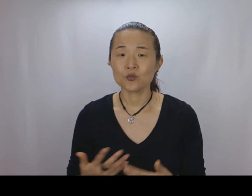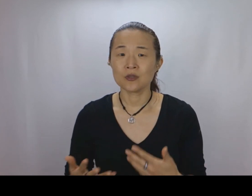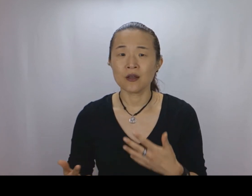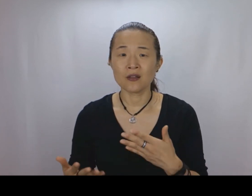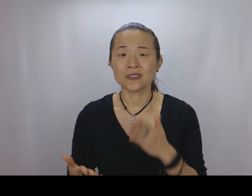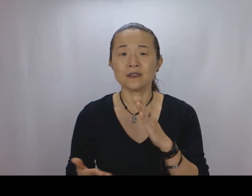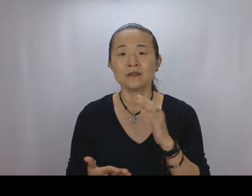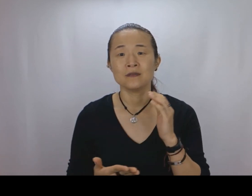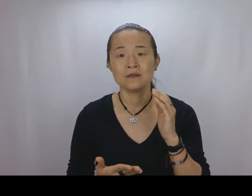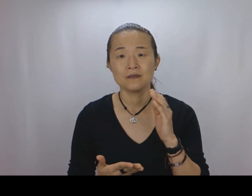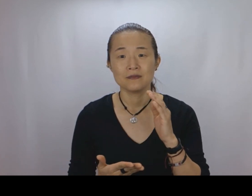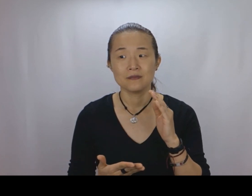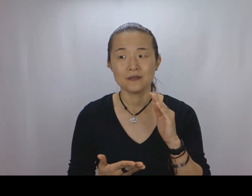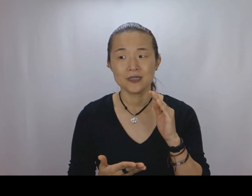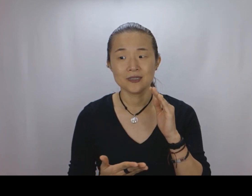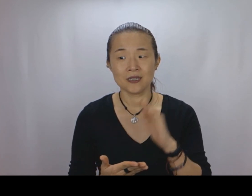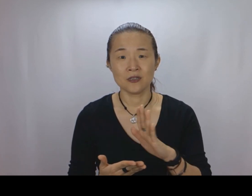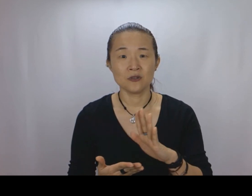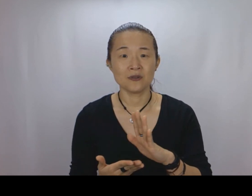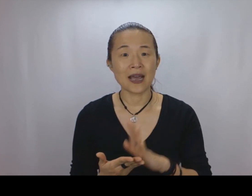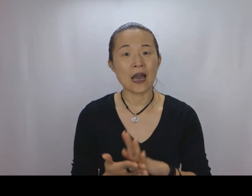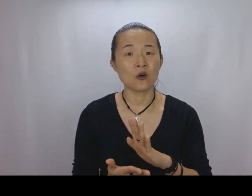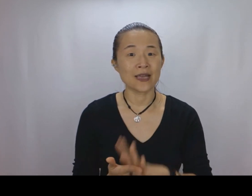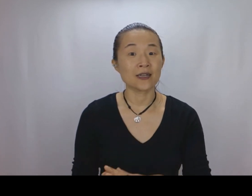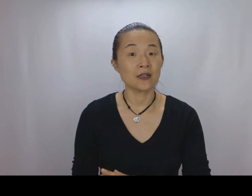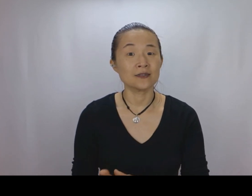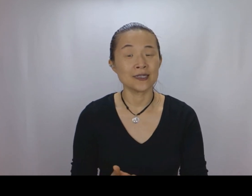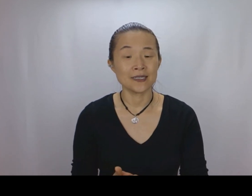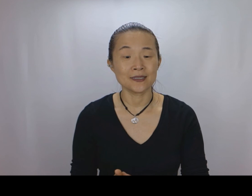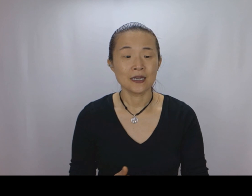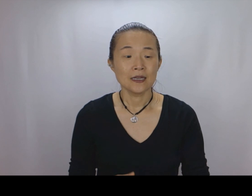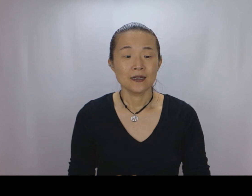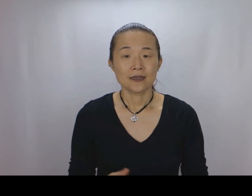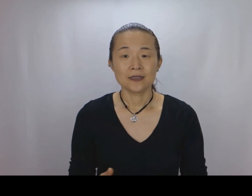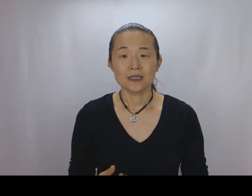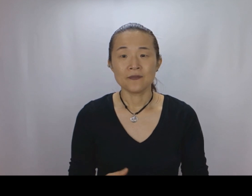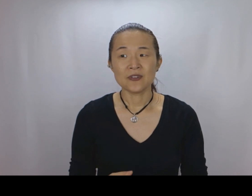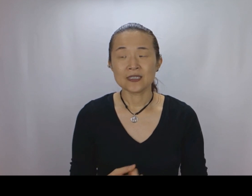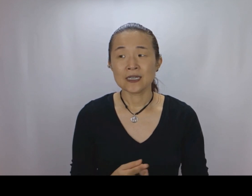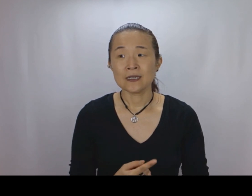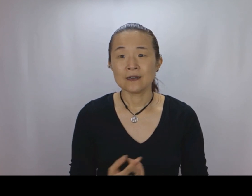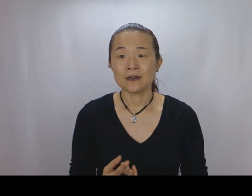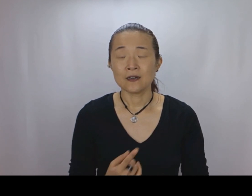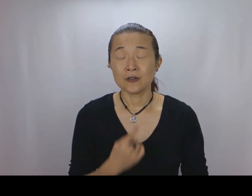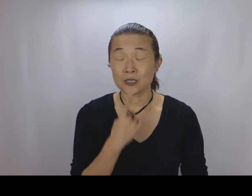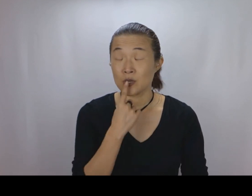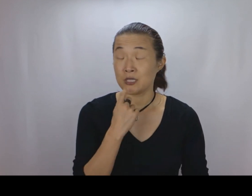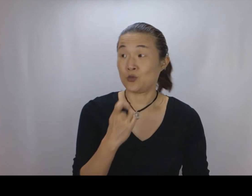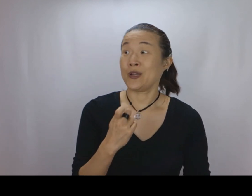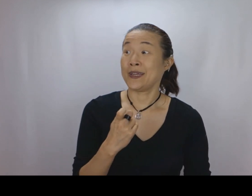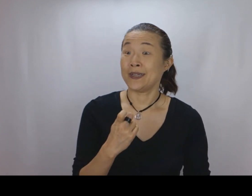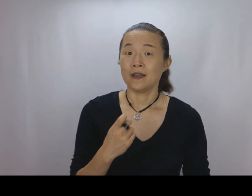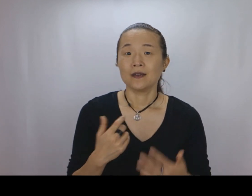will also tell you how that color is. Because if you say, "Oh it's it's red,"